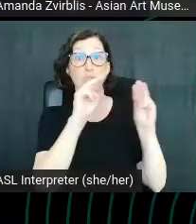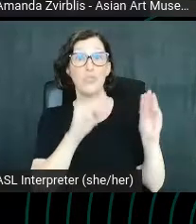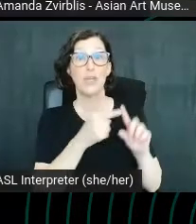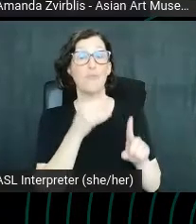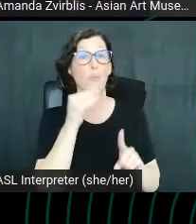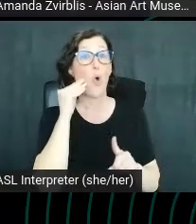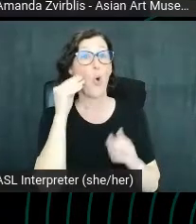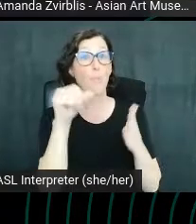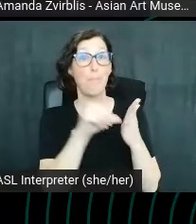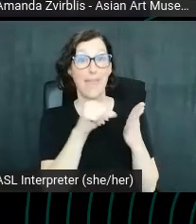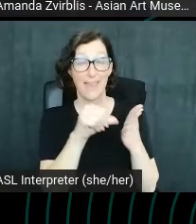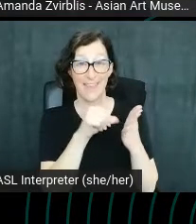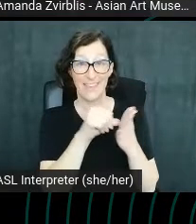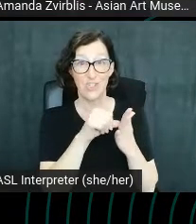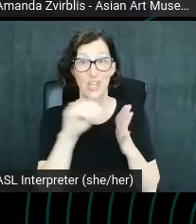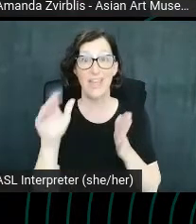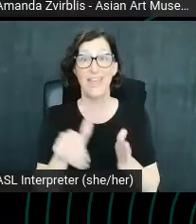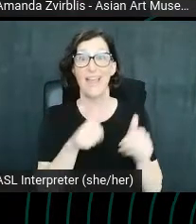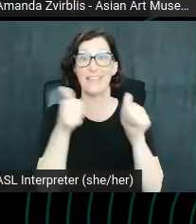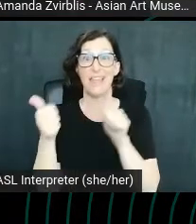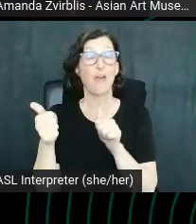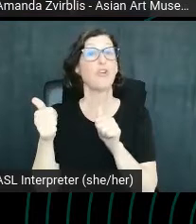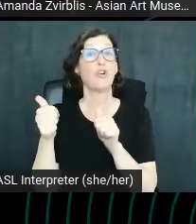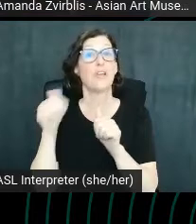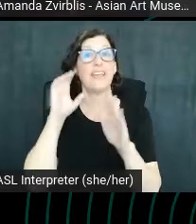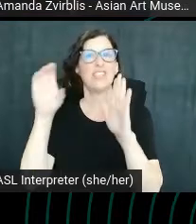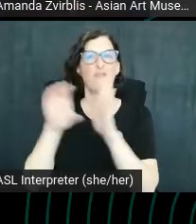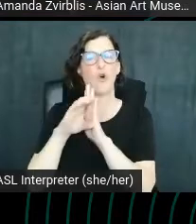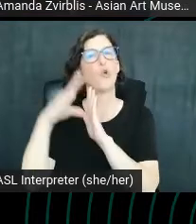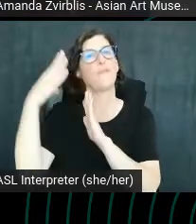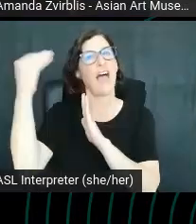and the other is a photo of the outside of the Asian Art Museum.